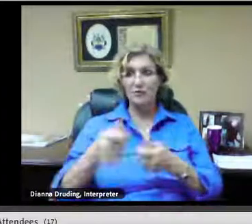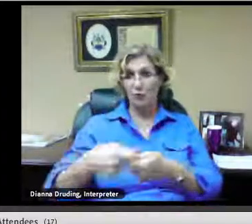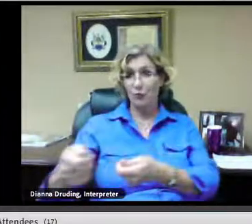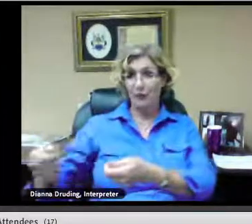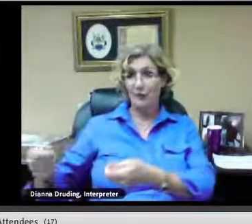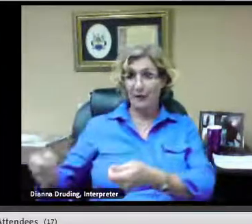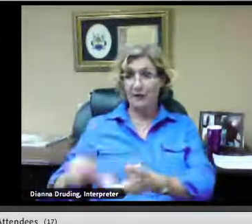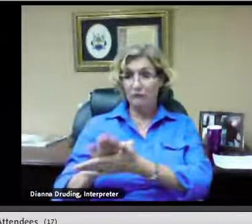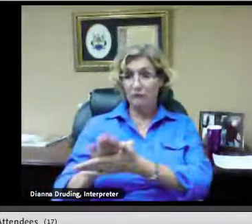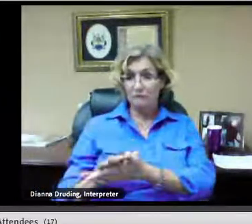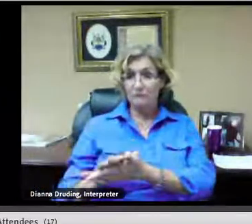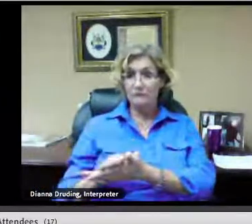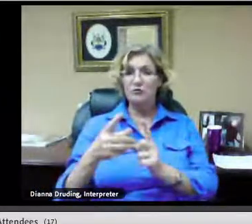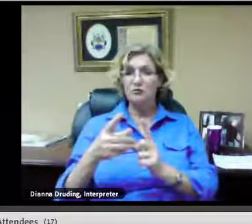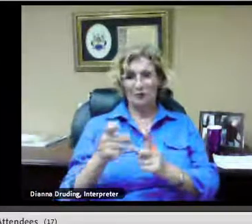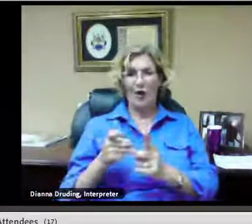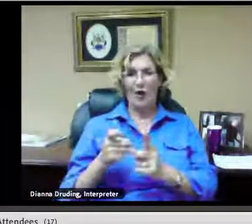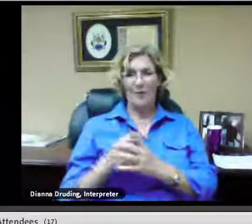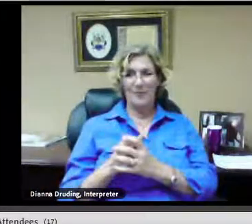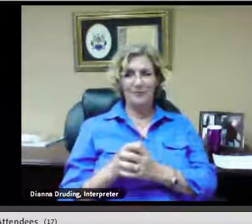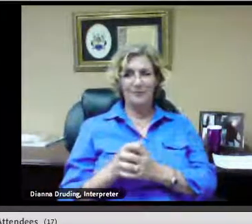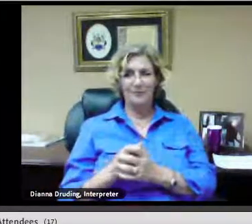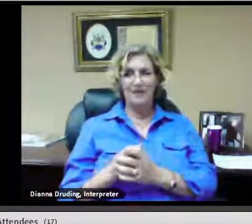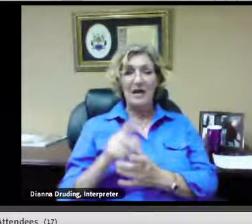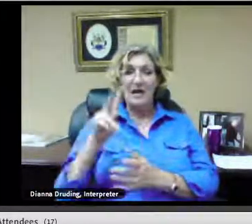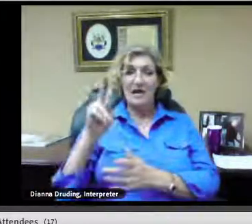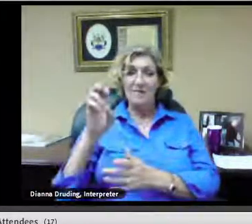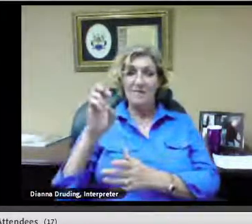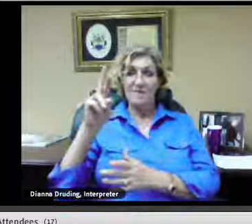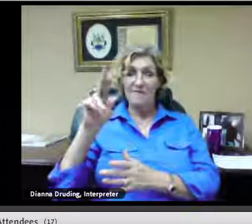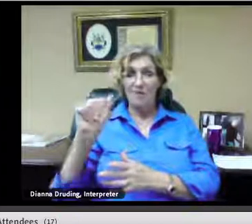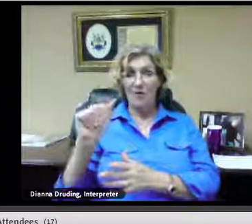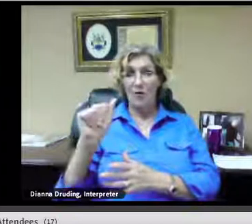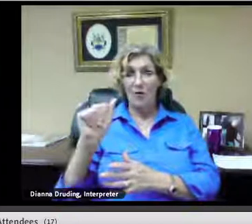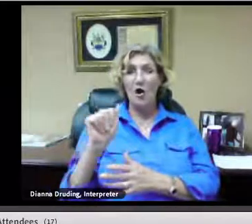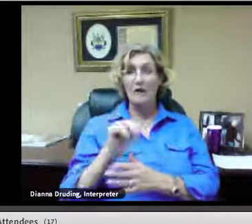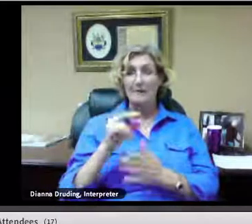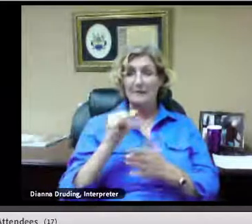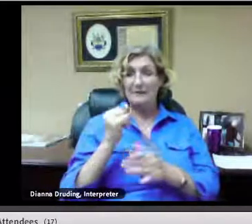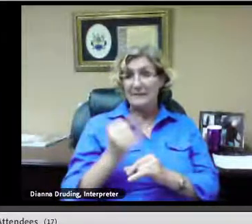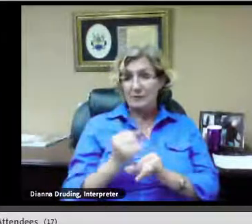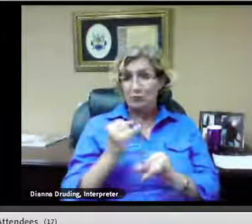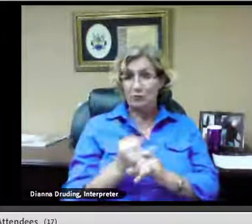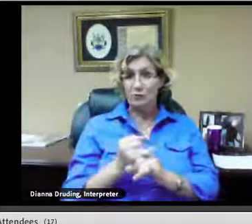that have the intersection of violence with their -- again, a whole 'nother topic.